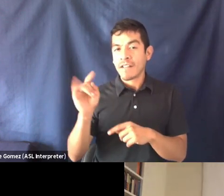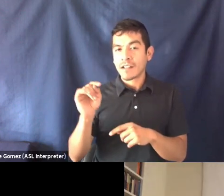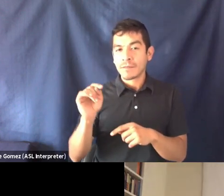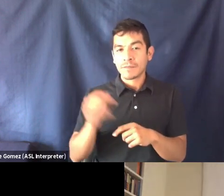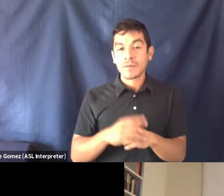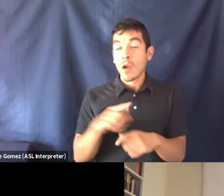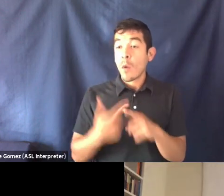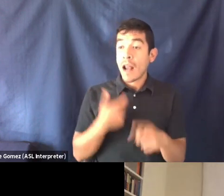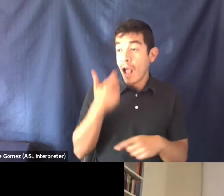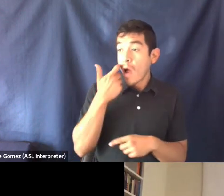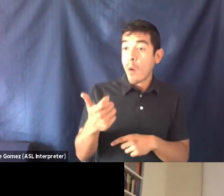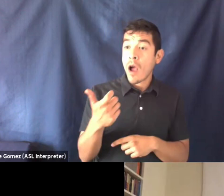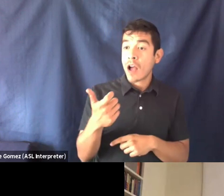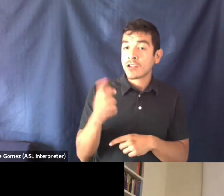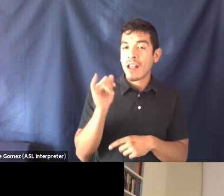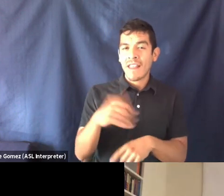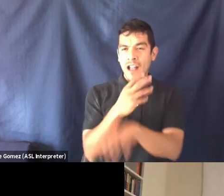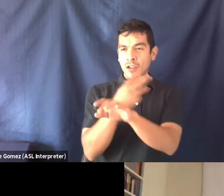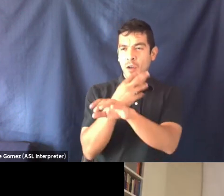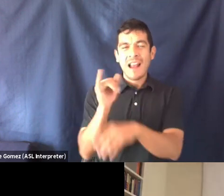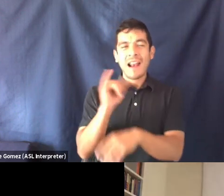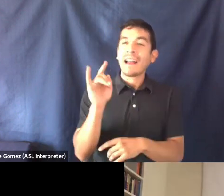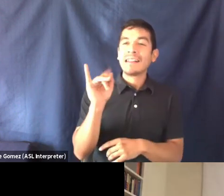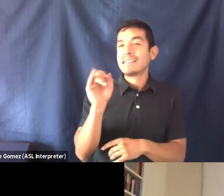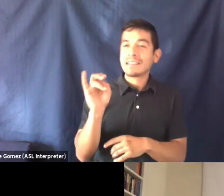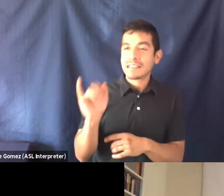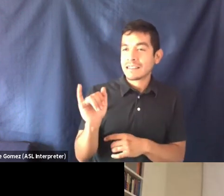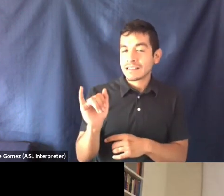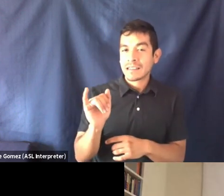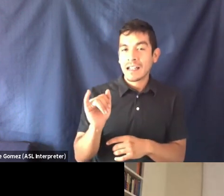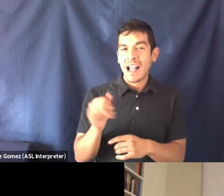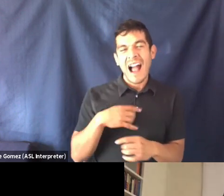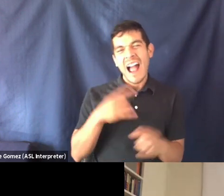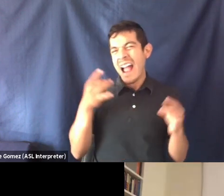like you'd say does Disney ones you know, it drives me crazy how they anthropomorphize